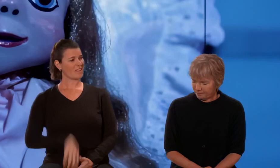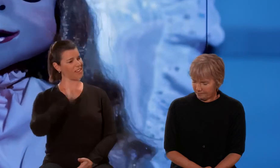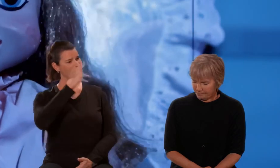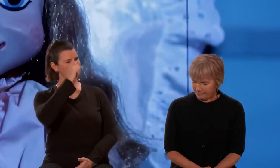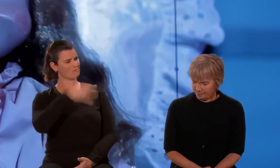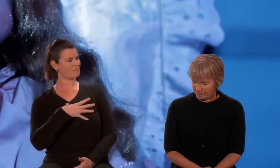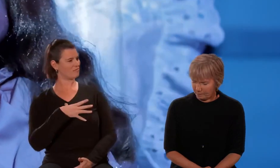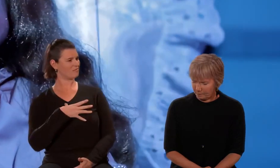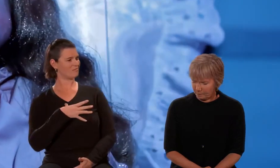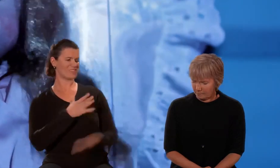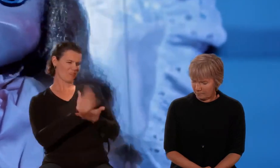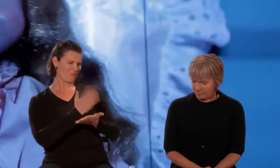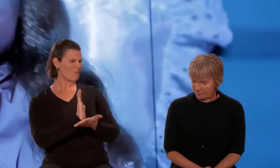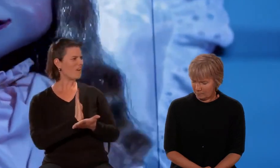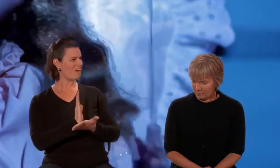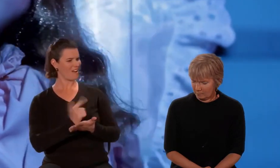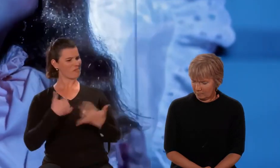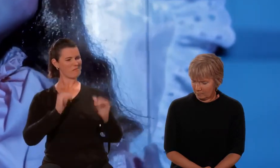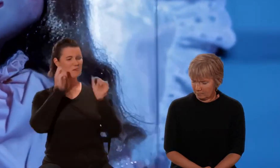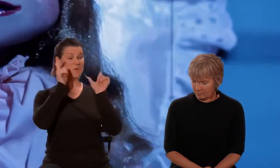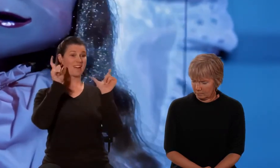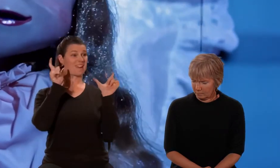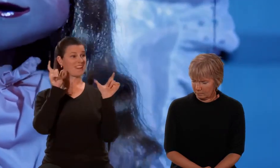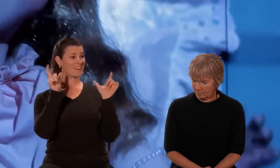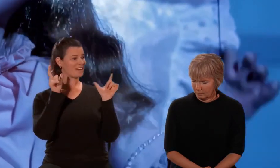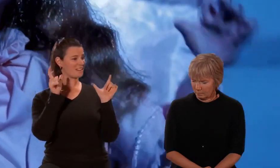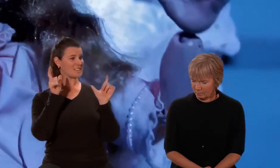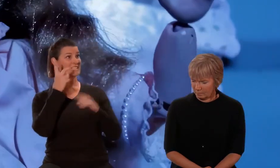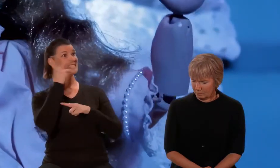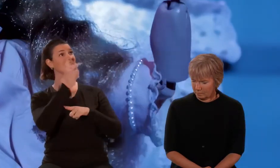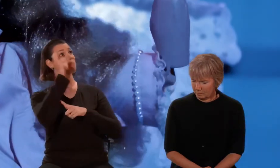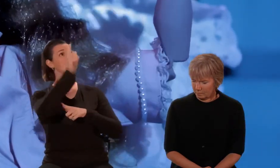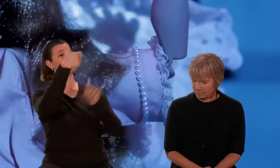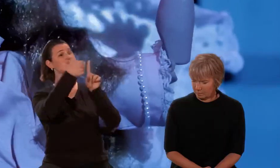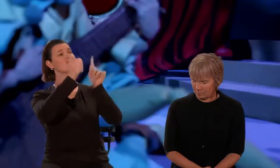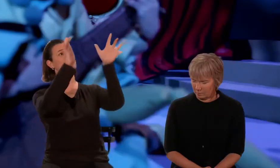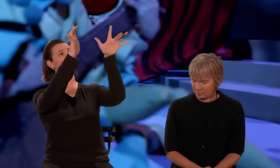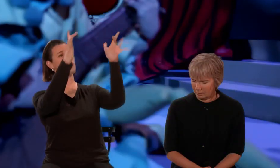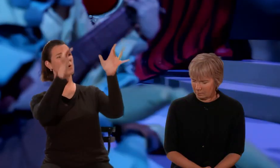That's all right, I'm still awake. See, the moon is shining in my window.